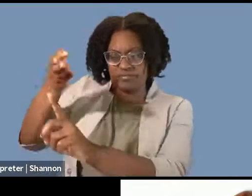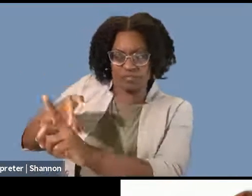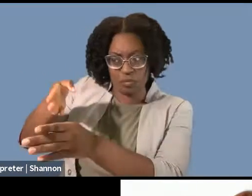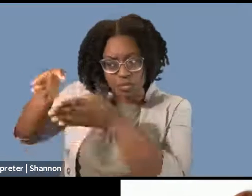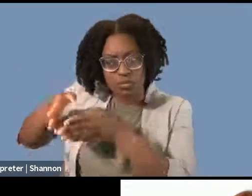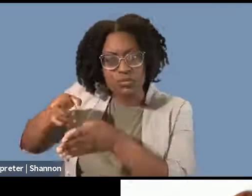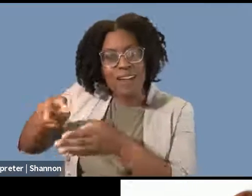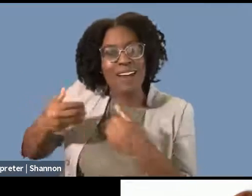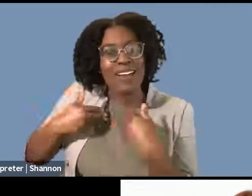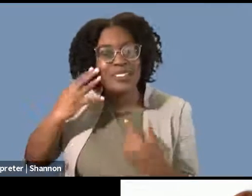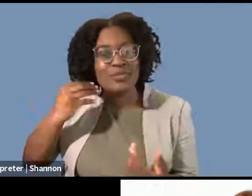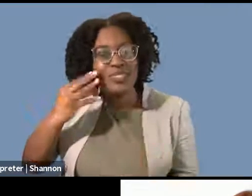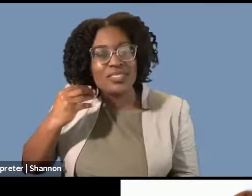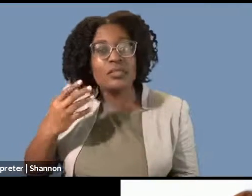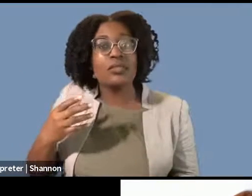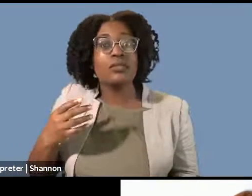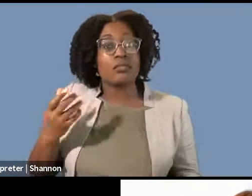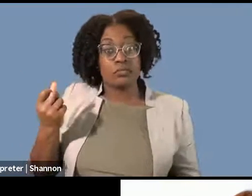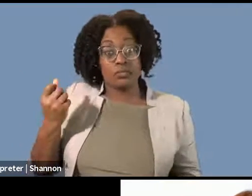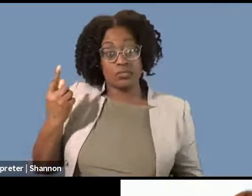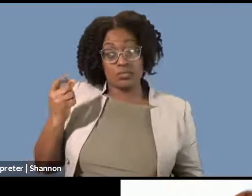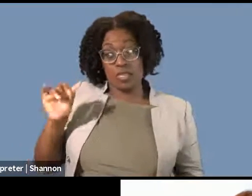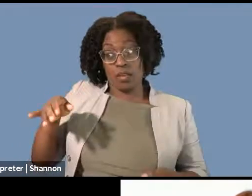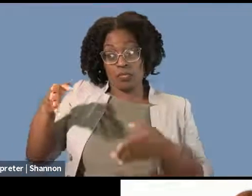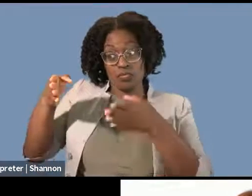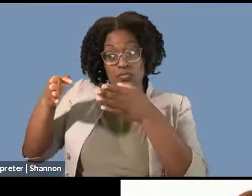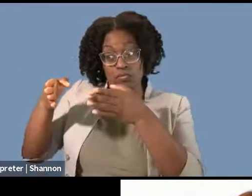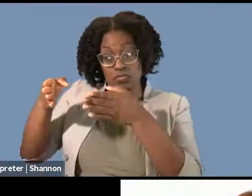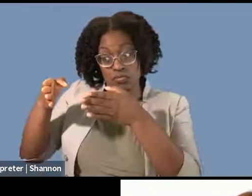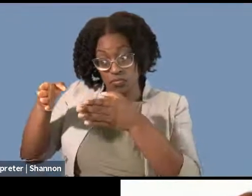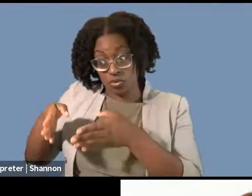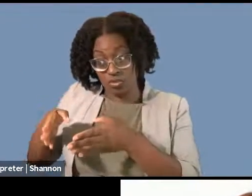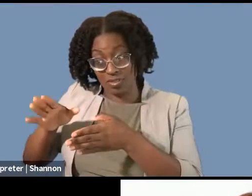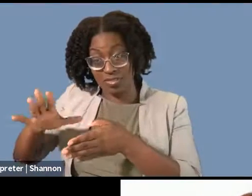not only their experience of what they experience in say, the Netherlands today but what their